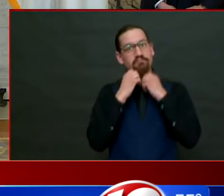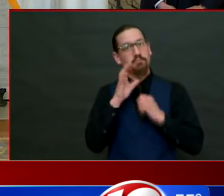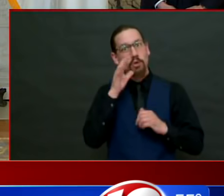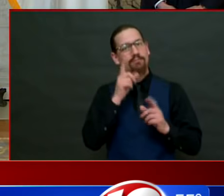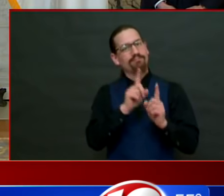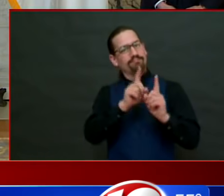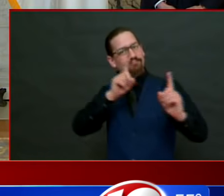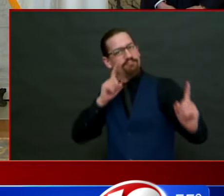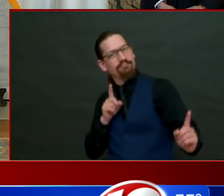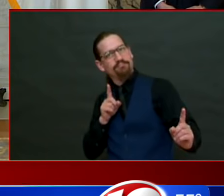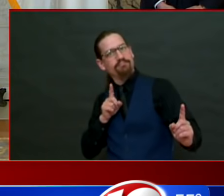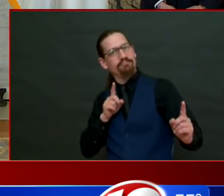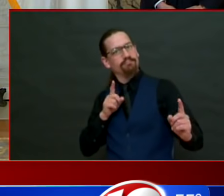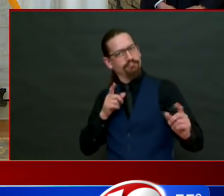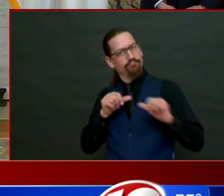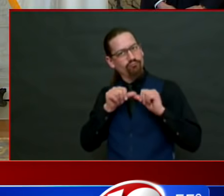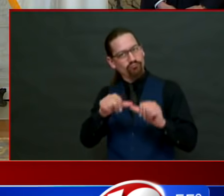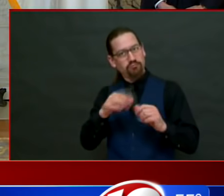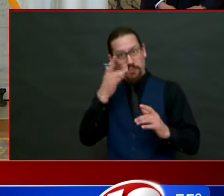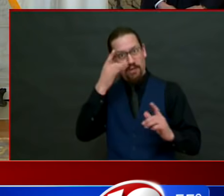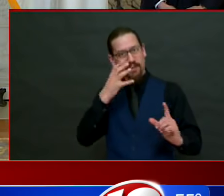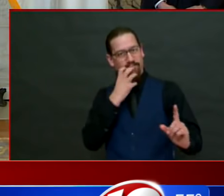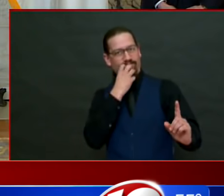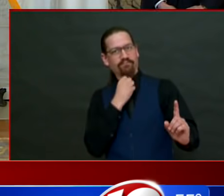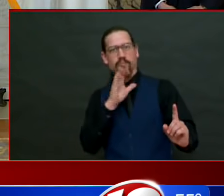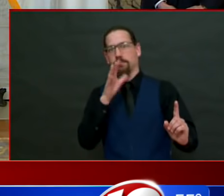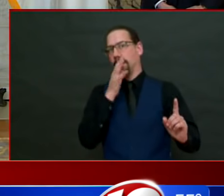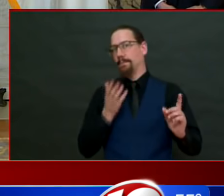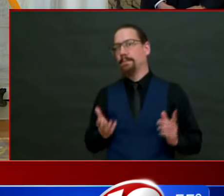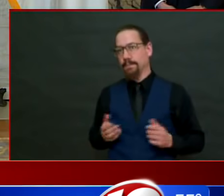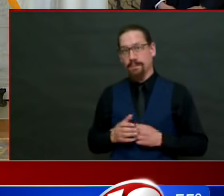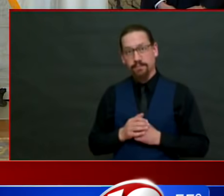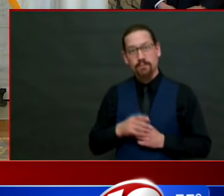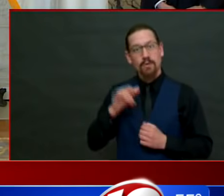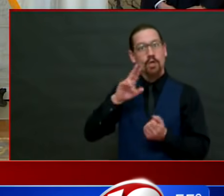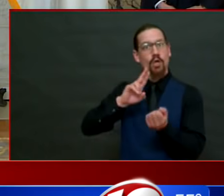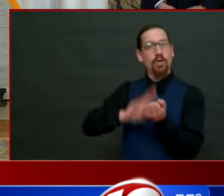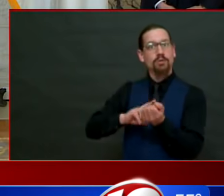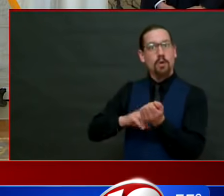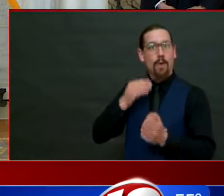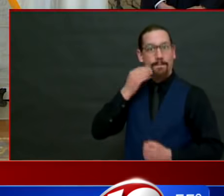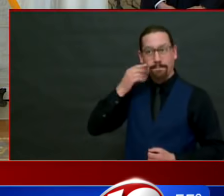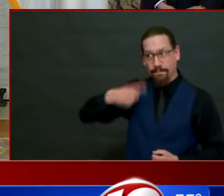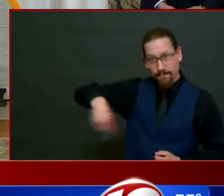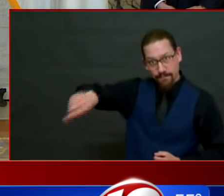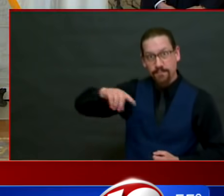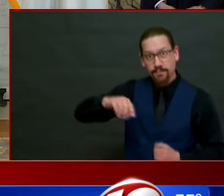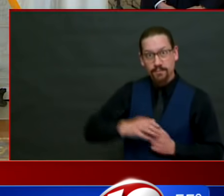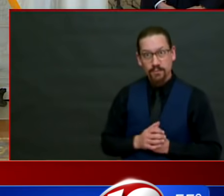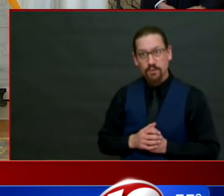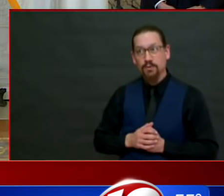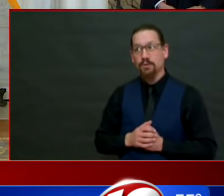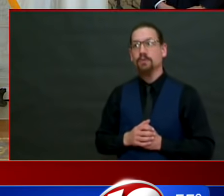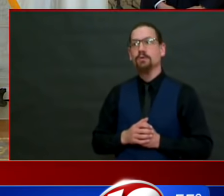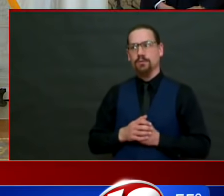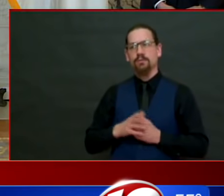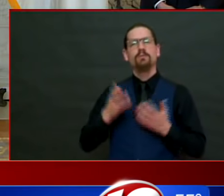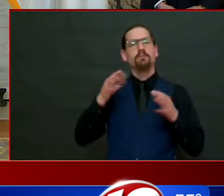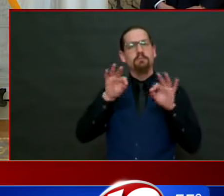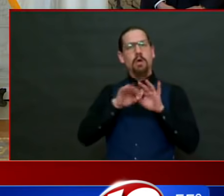TO GET CREATIVE. IF YOUR MOTHER LIVES IN ASSISTED LIVING, IF YOU HAVE NOT SEEN HER